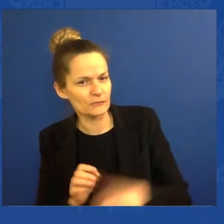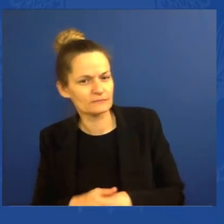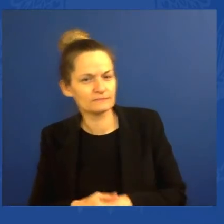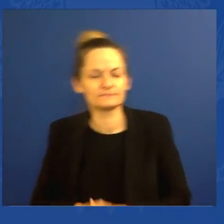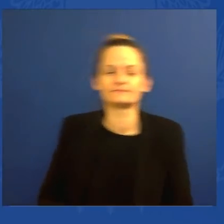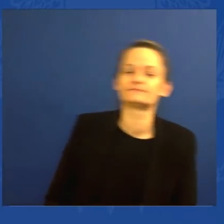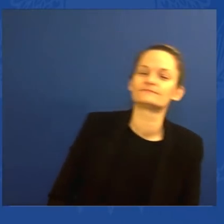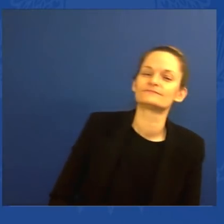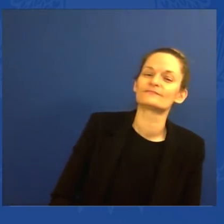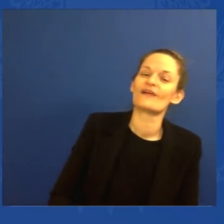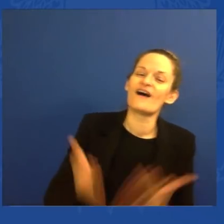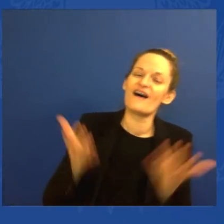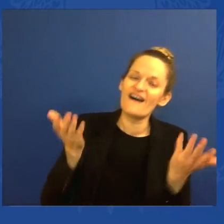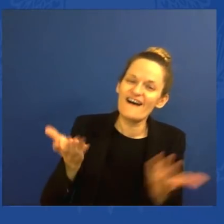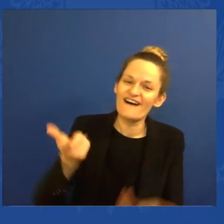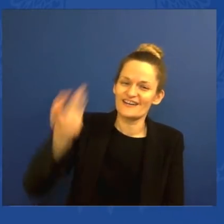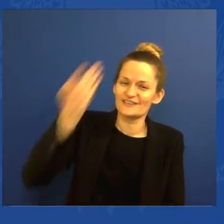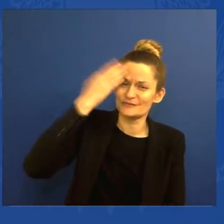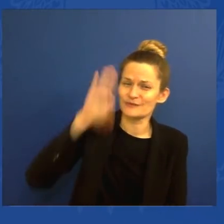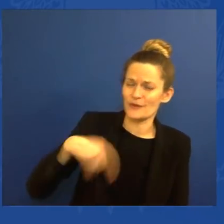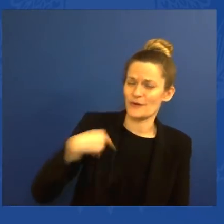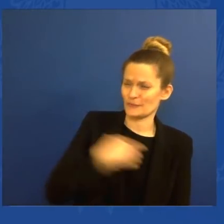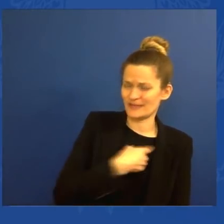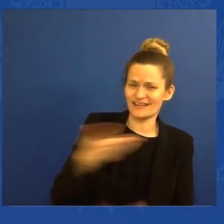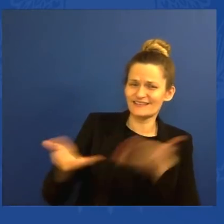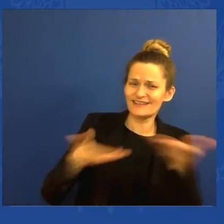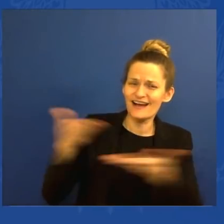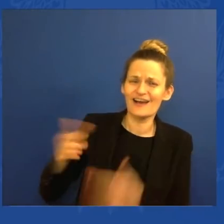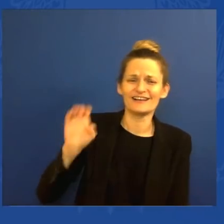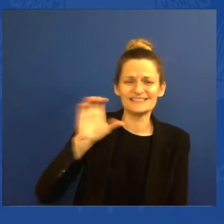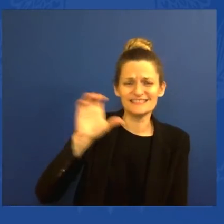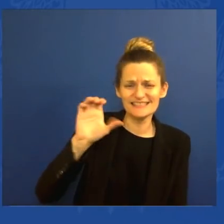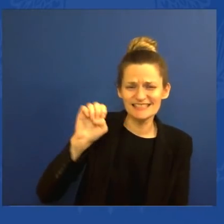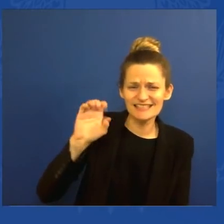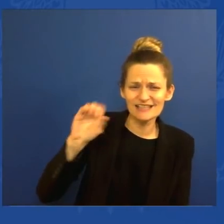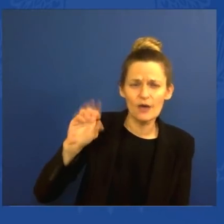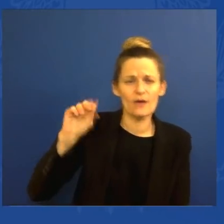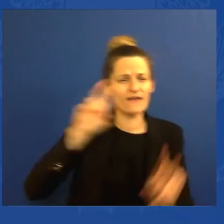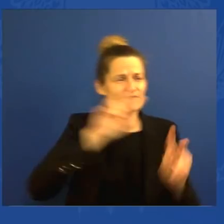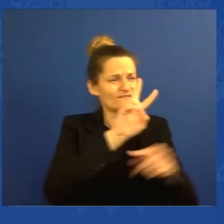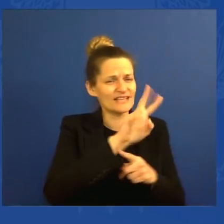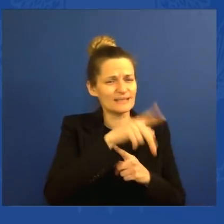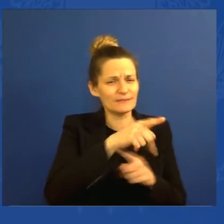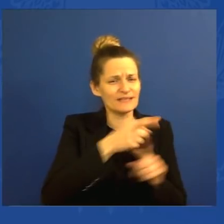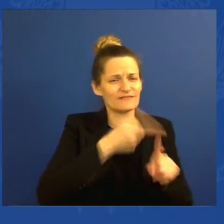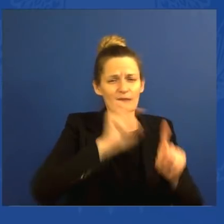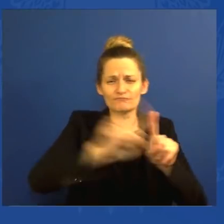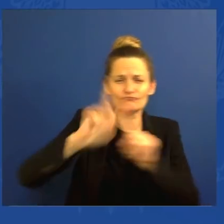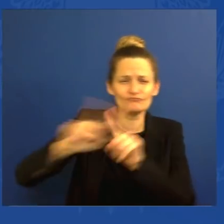and others the last, I don't know, a couple months, right here in this fora,